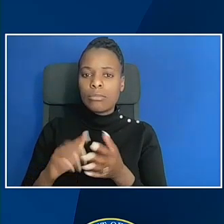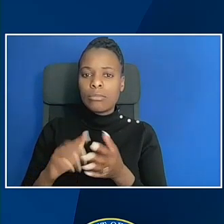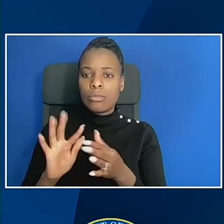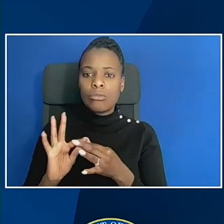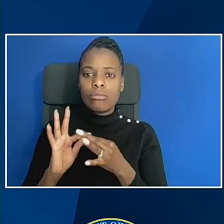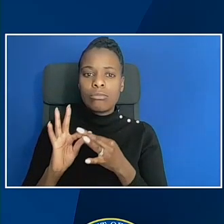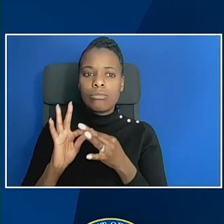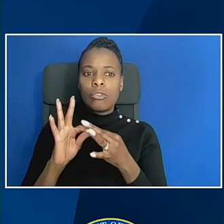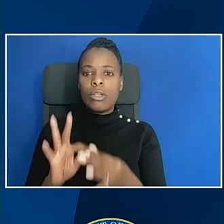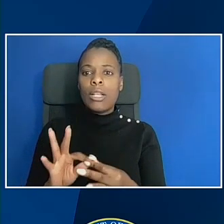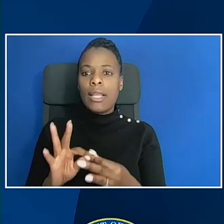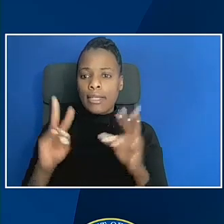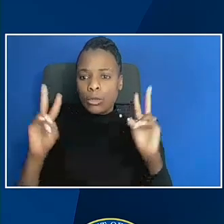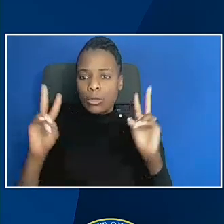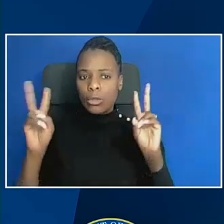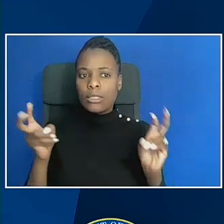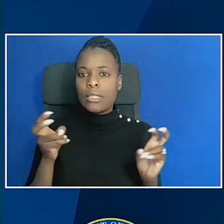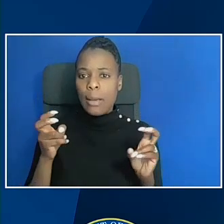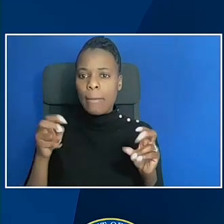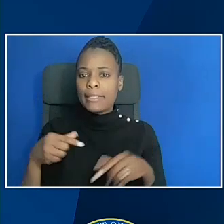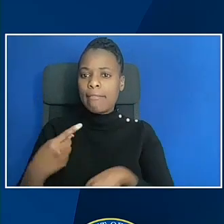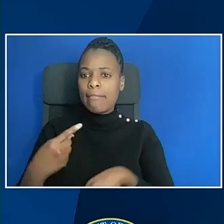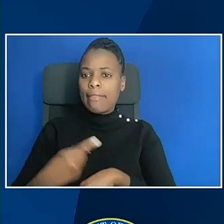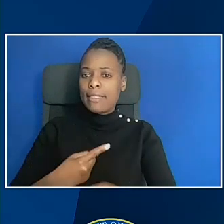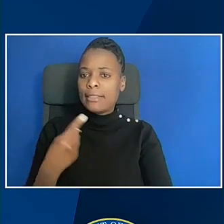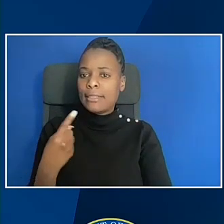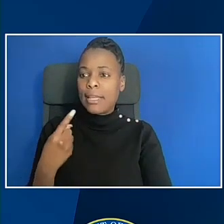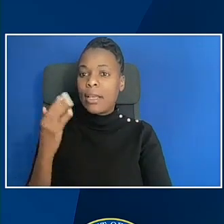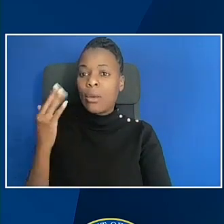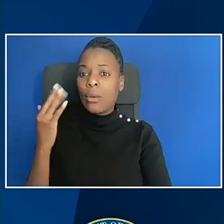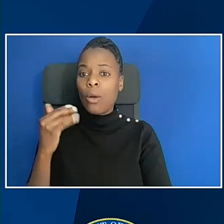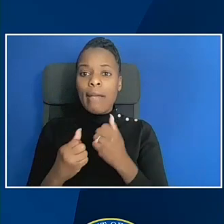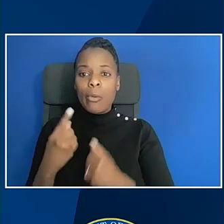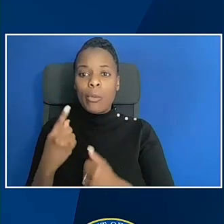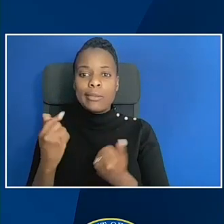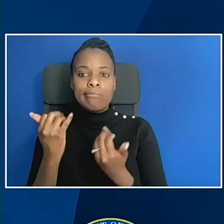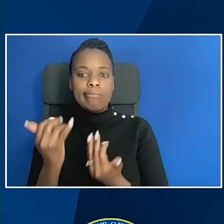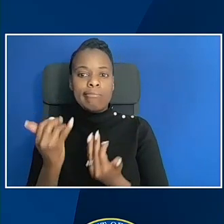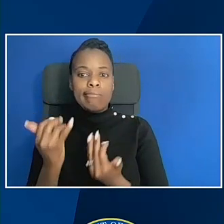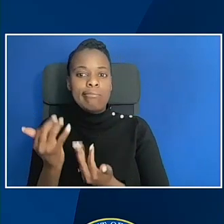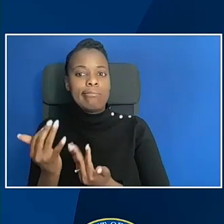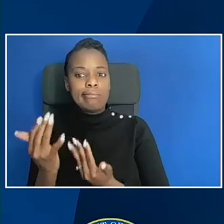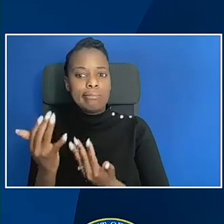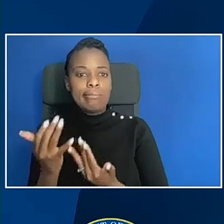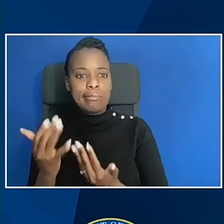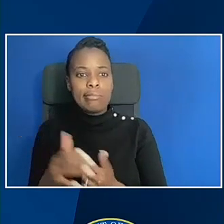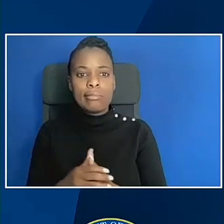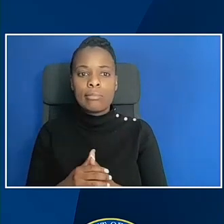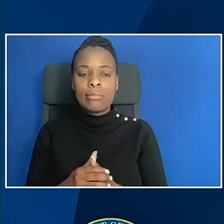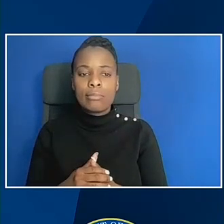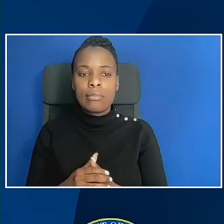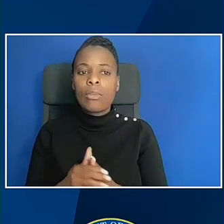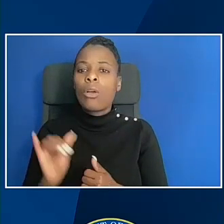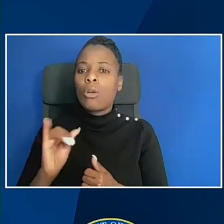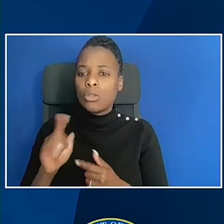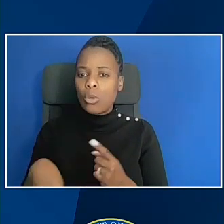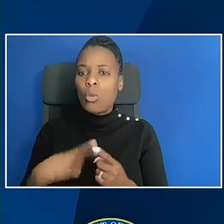topics of the day because everybody is on hold and when approximately you will be back. Does that help, Jo?